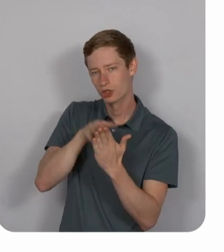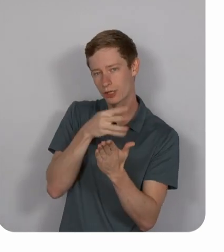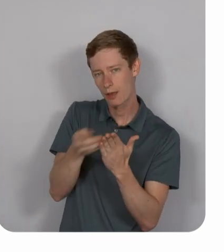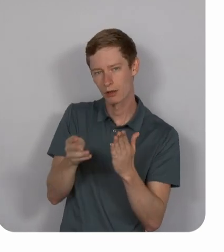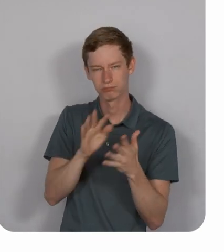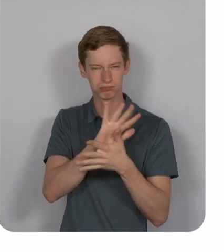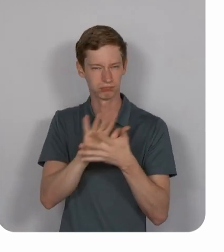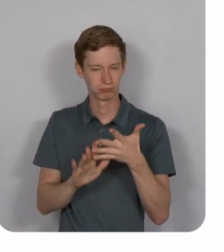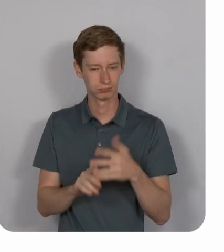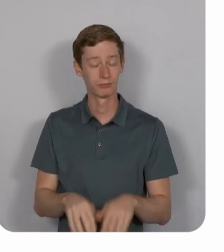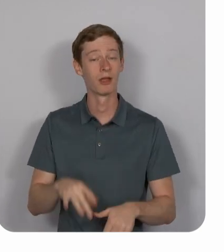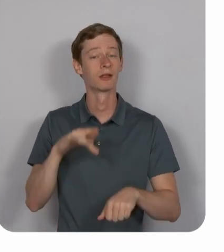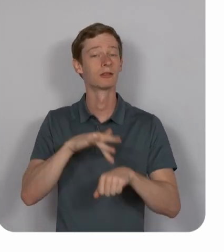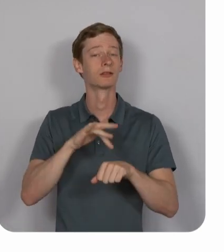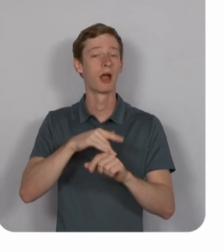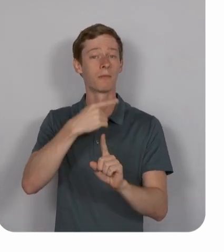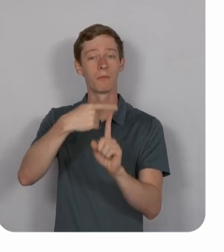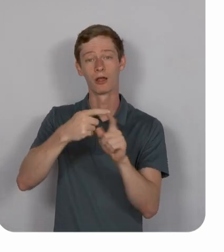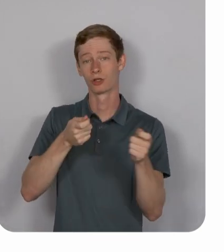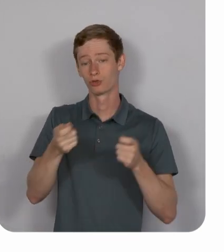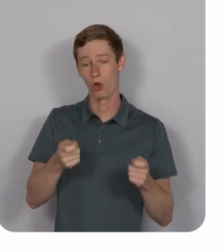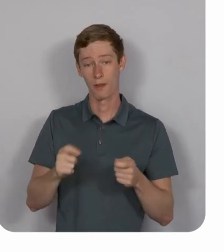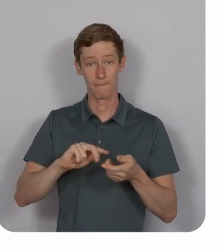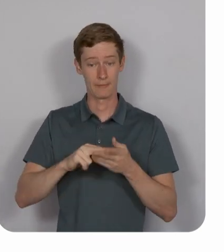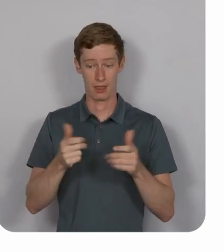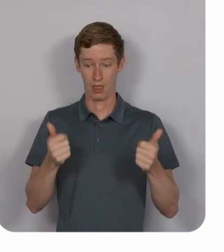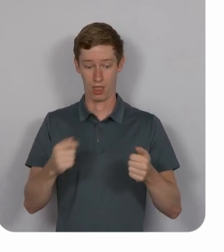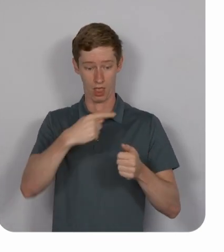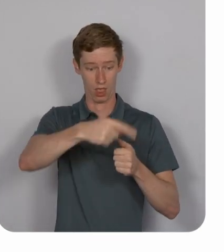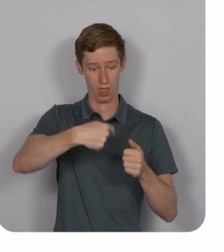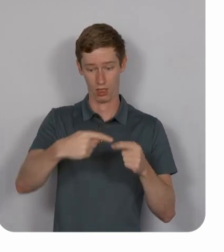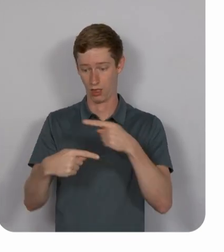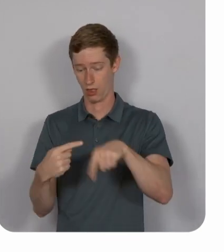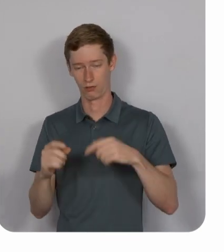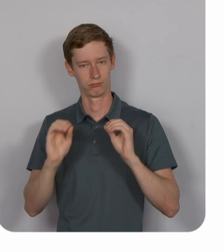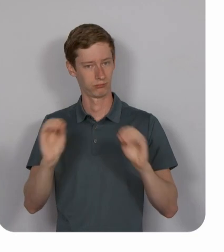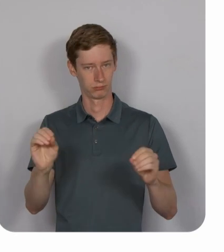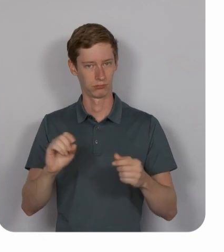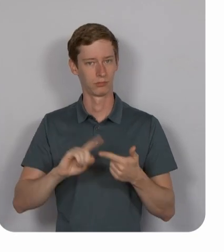Here, the highlights are the ringless design, VCM haptics and the two-stage trigger.